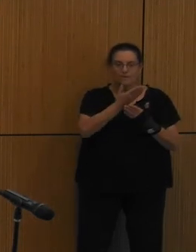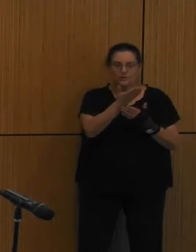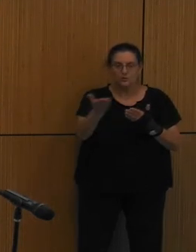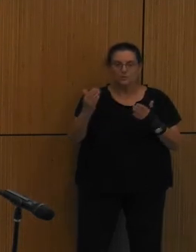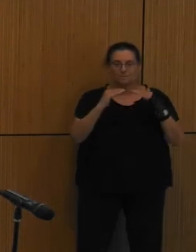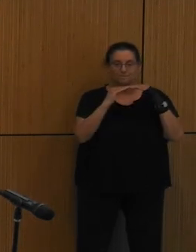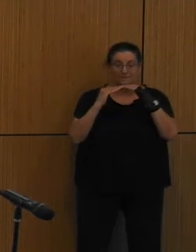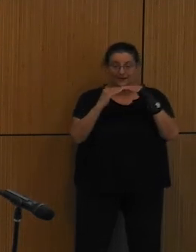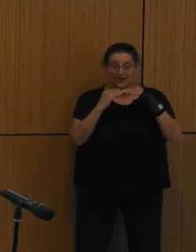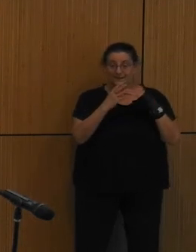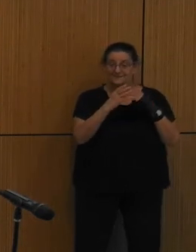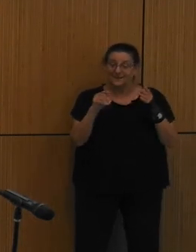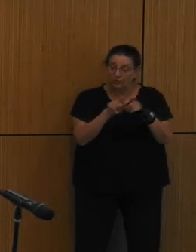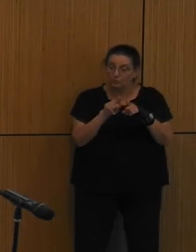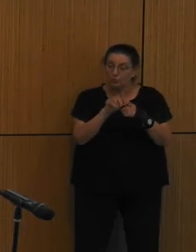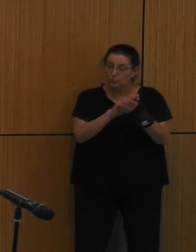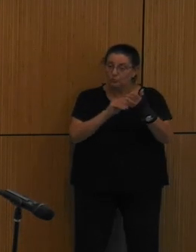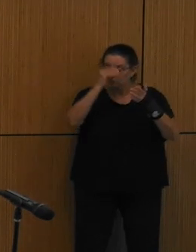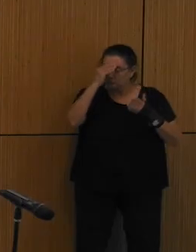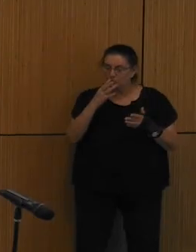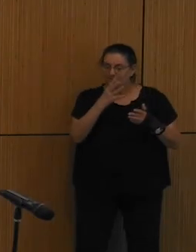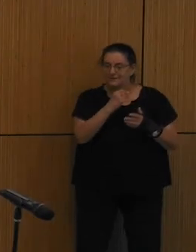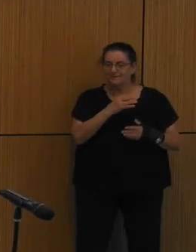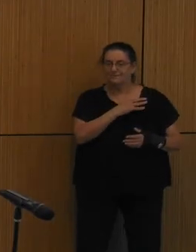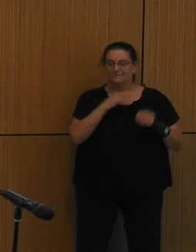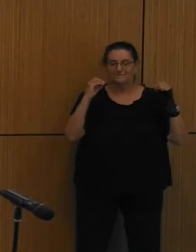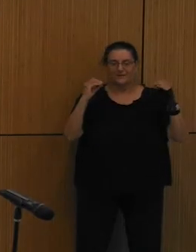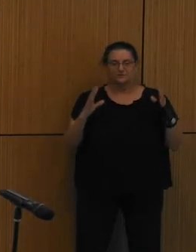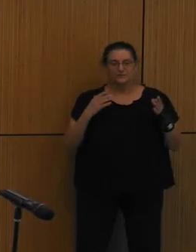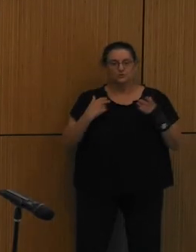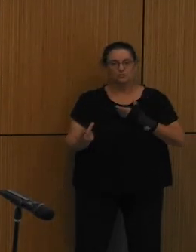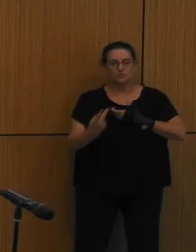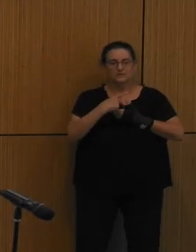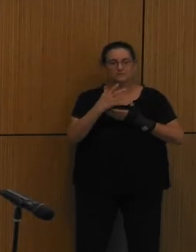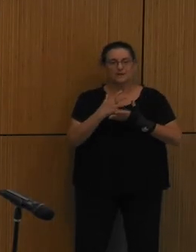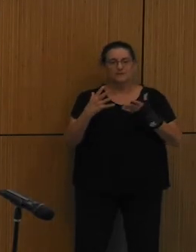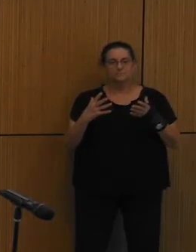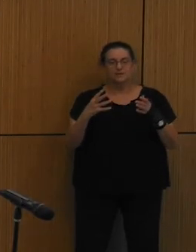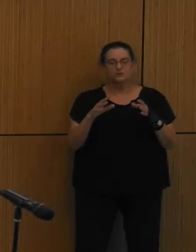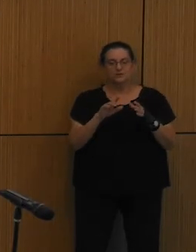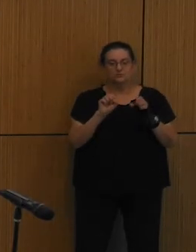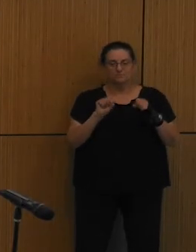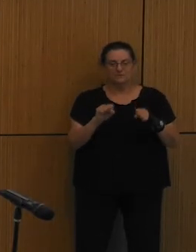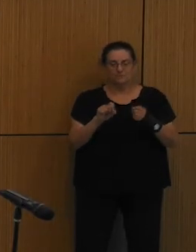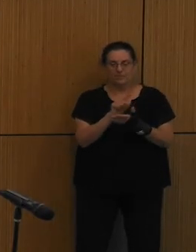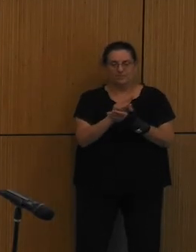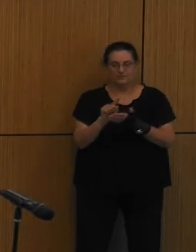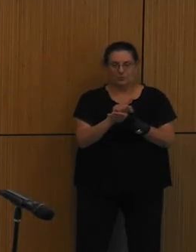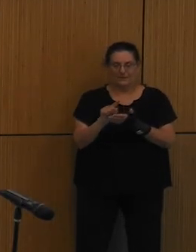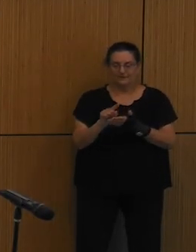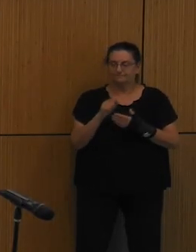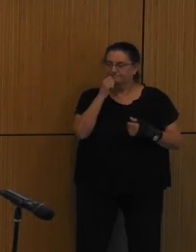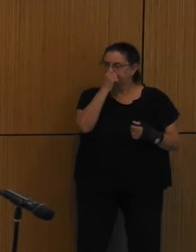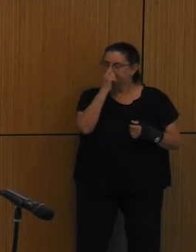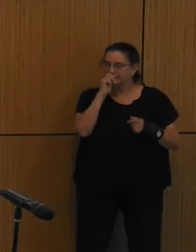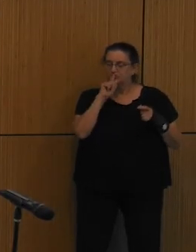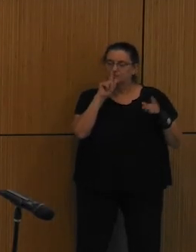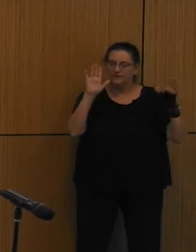by the faculty, to participate as much as you can this week. It is, an enormous opportunity to connect